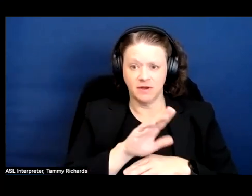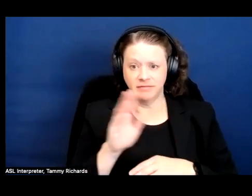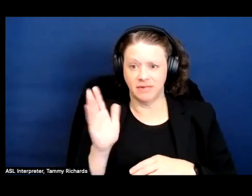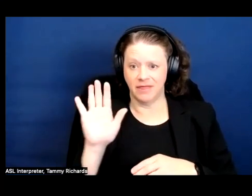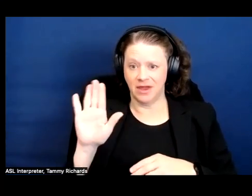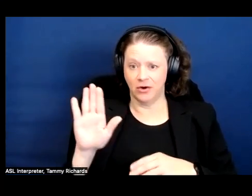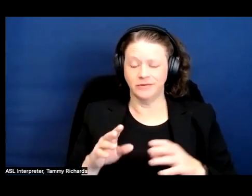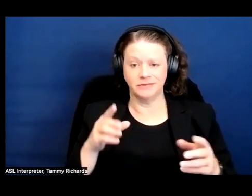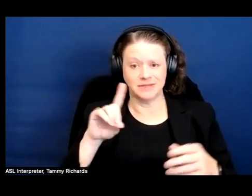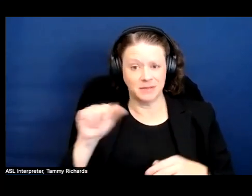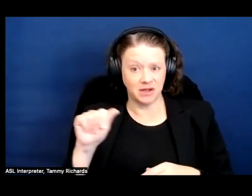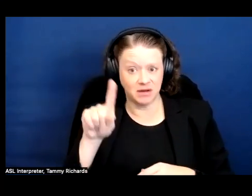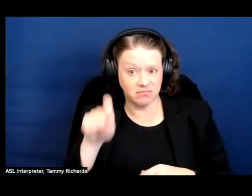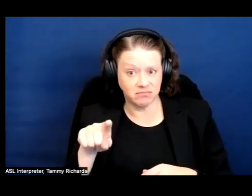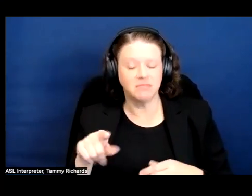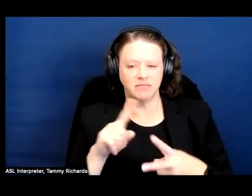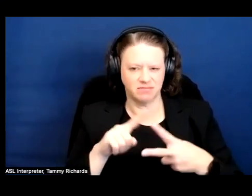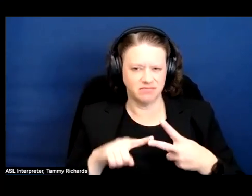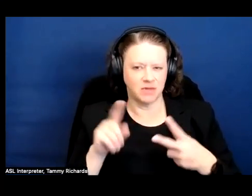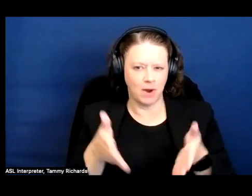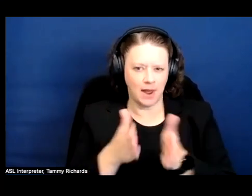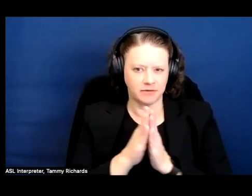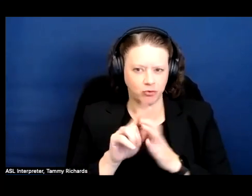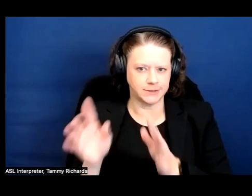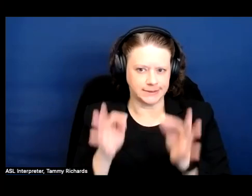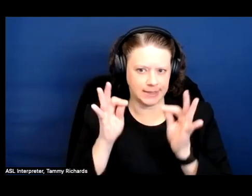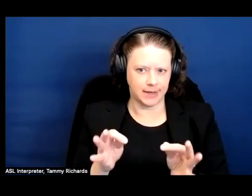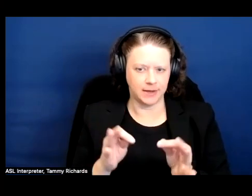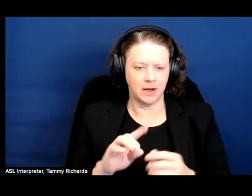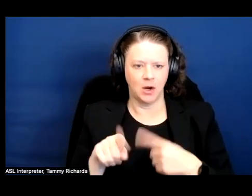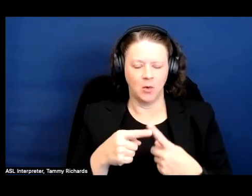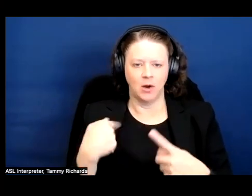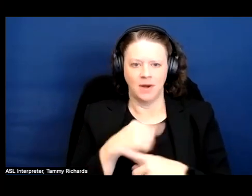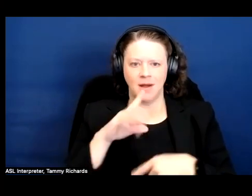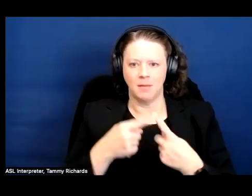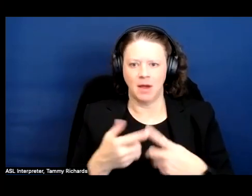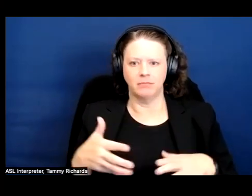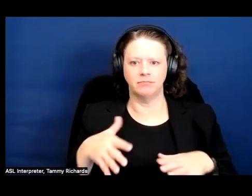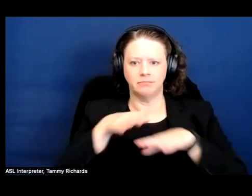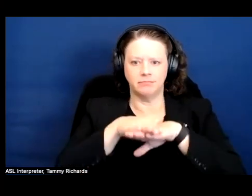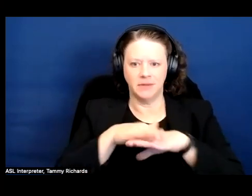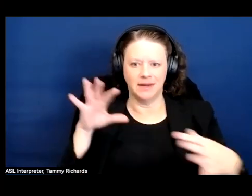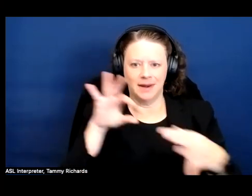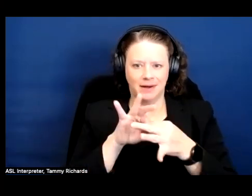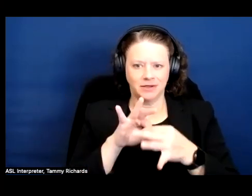And it has to be a case-by-case evaluation, an individualized assessment, not about the breed of dog, generally,